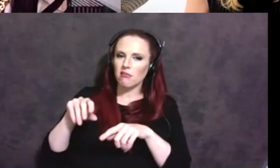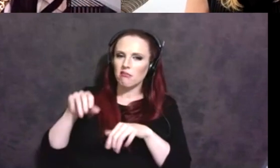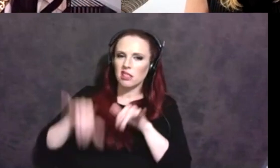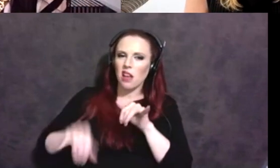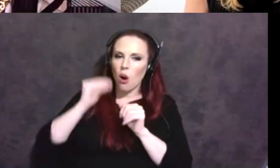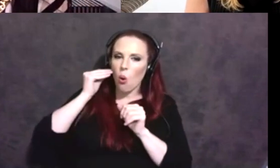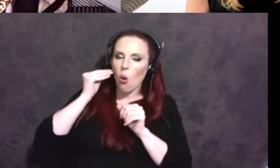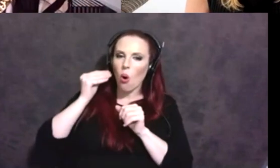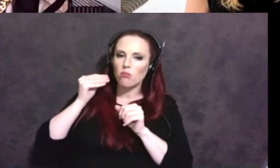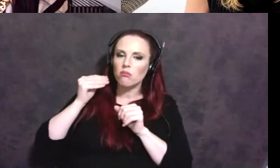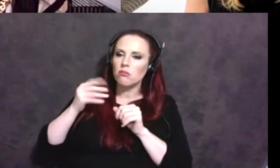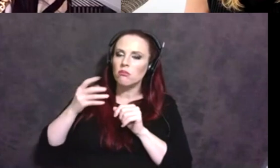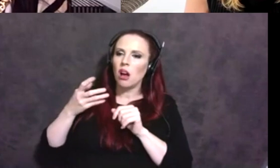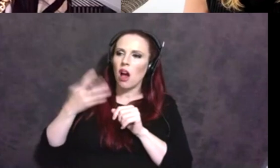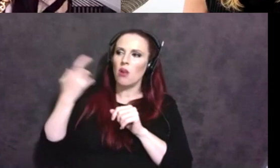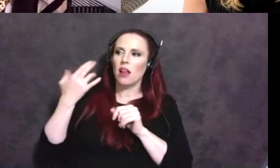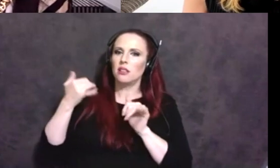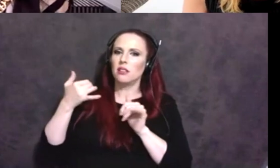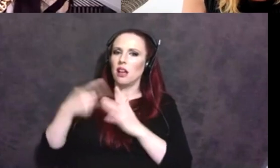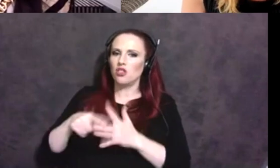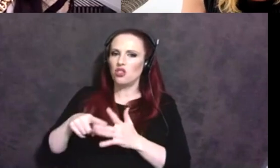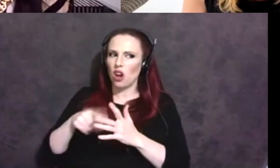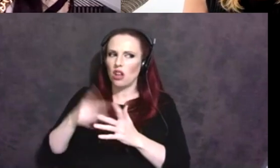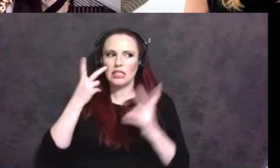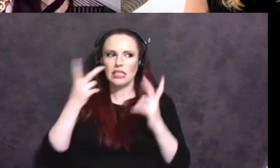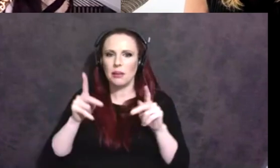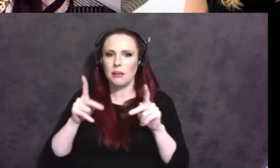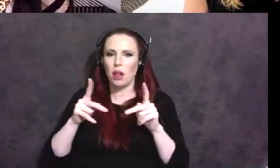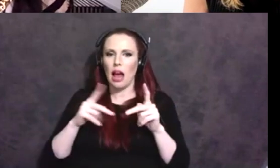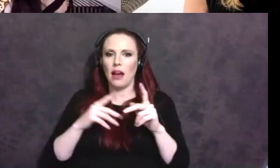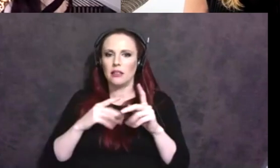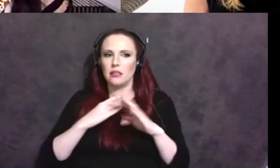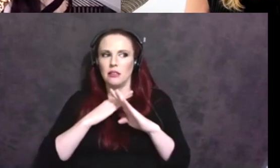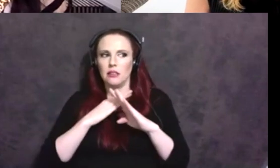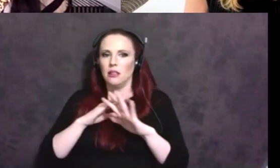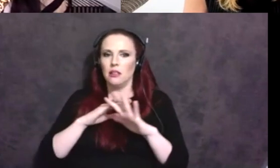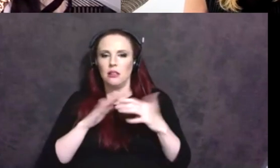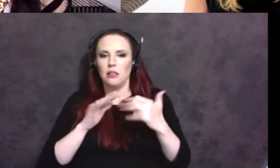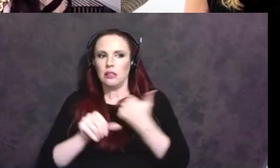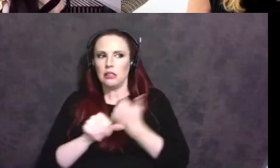twice a week in the evenings and continued that for a while during shelter in place and